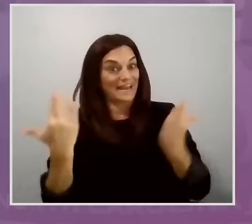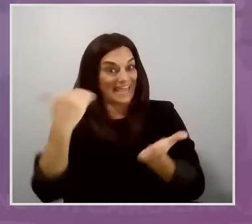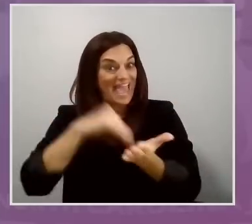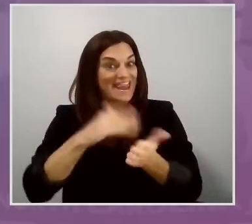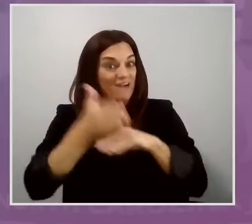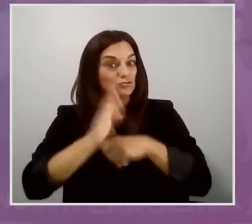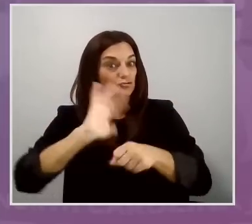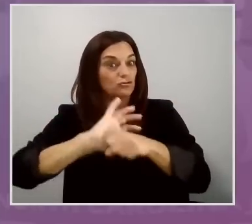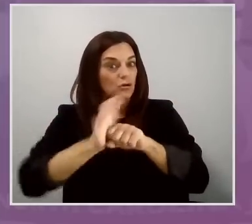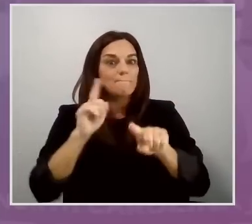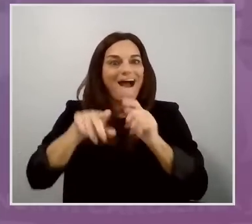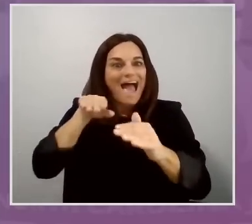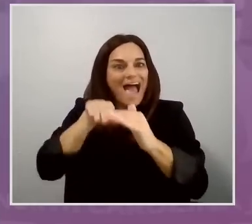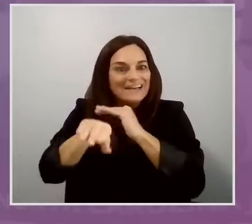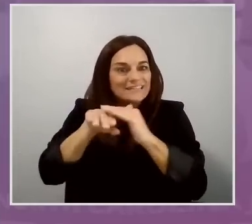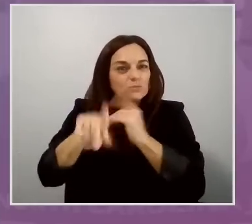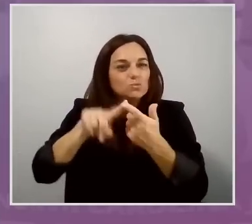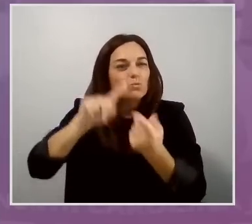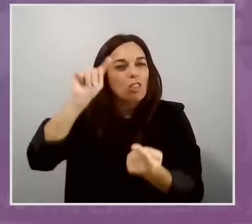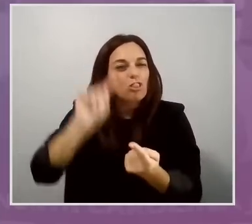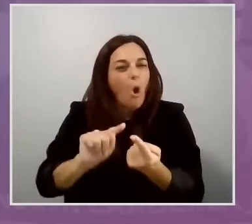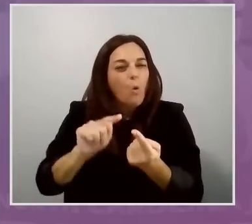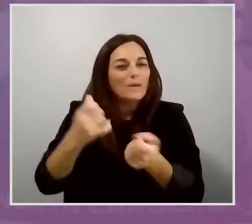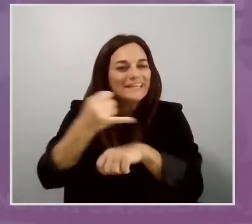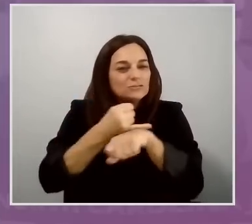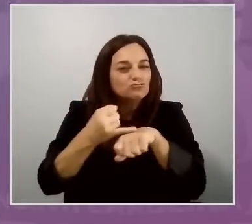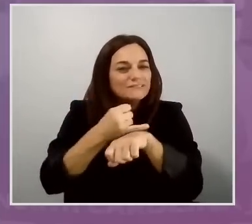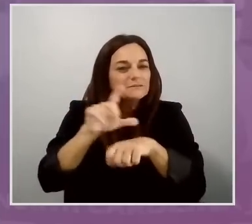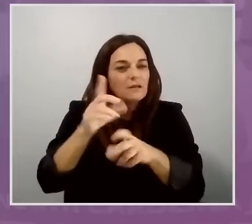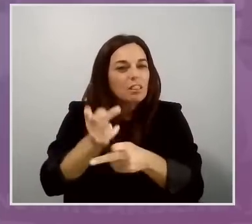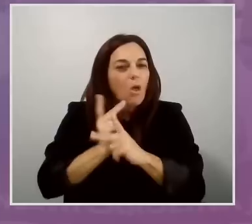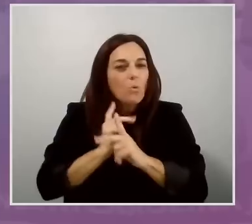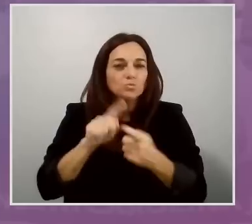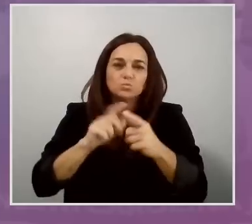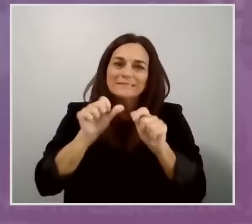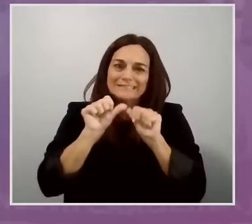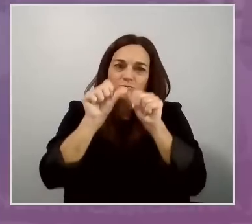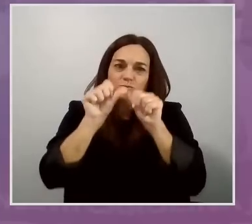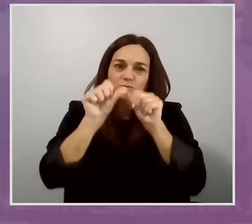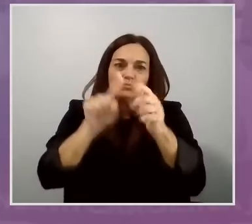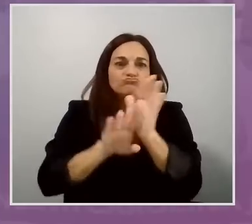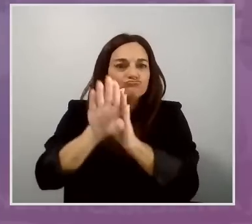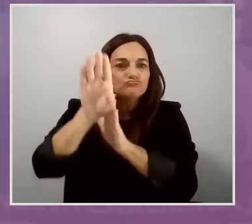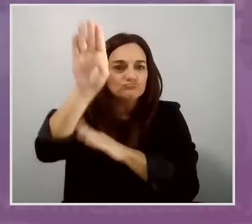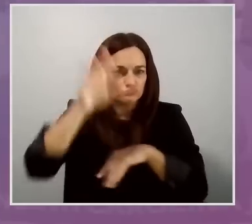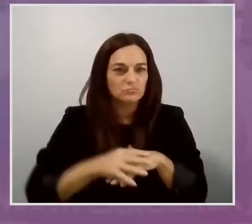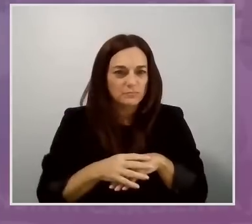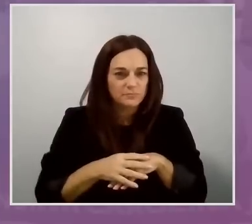INCREDIBLE INNOVATORS. BUT ACCESS TO LOW INTEREST